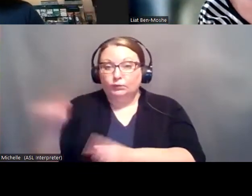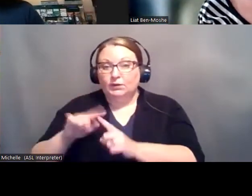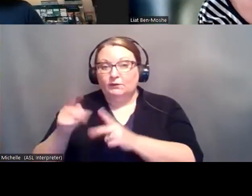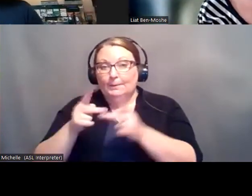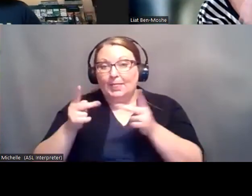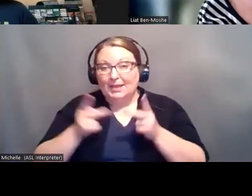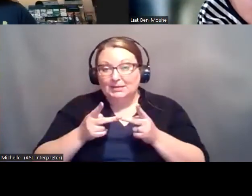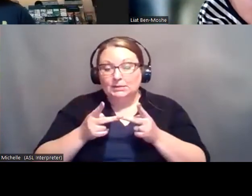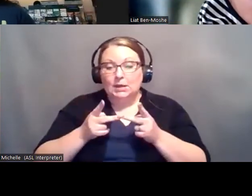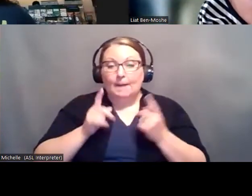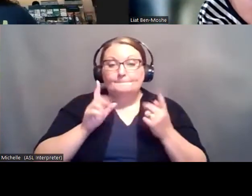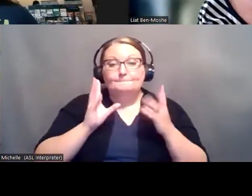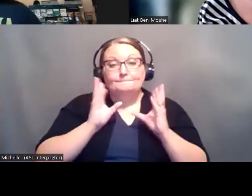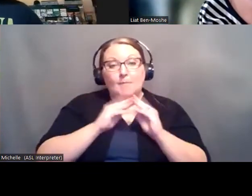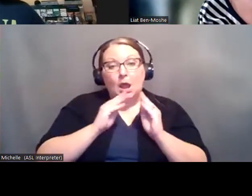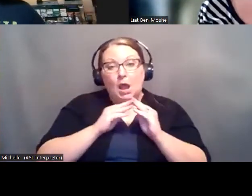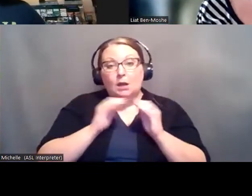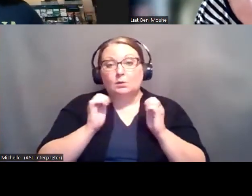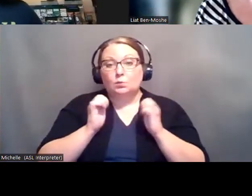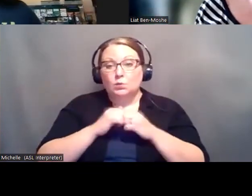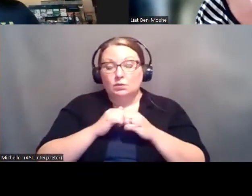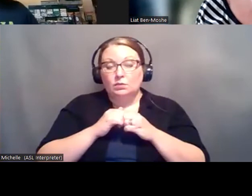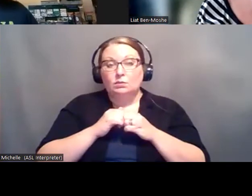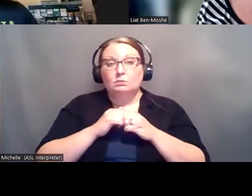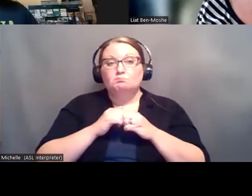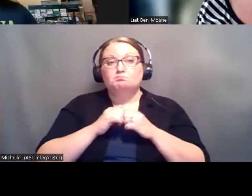met with various stakeholders and kind